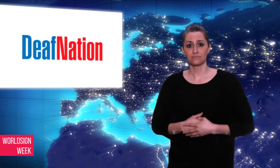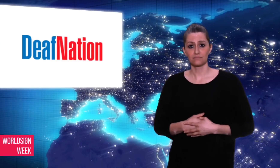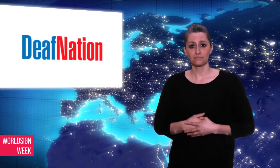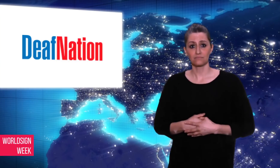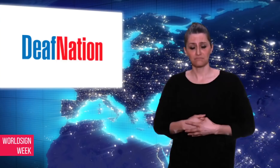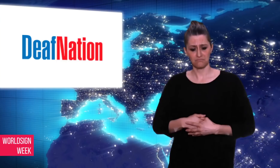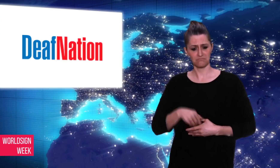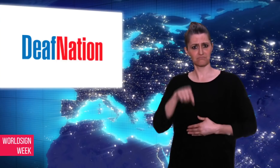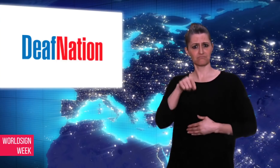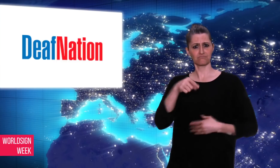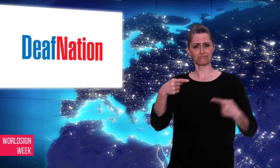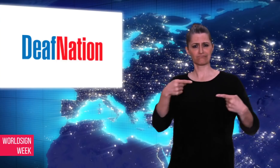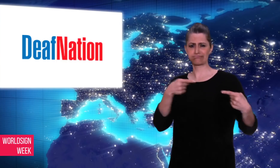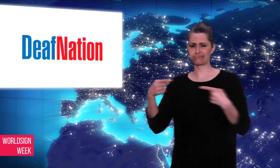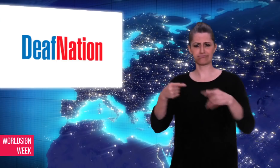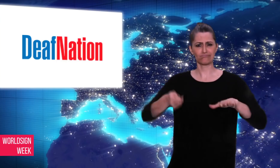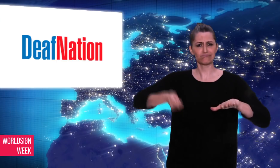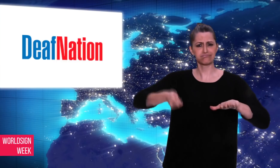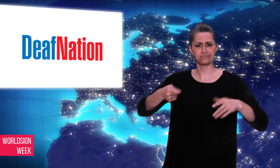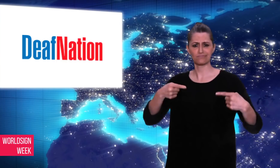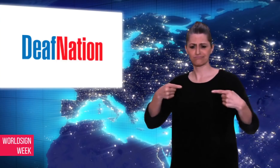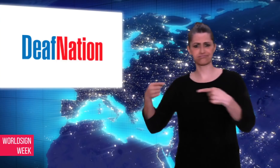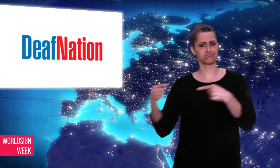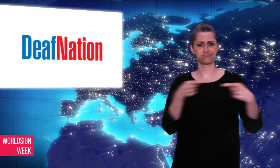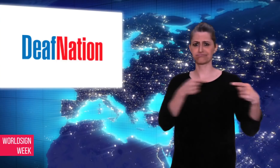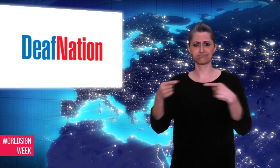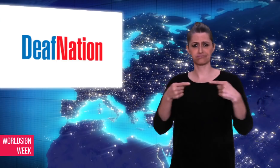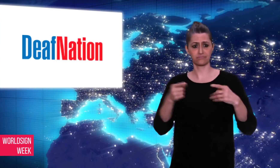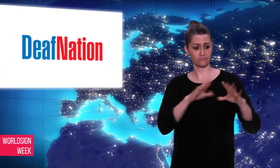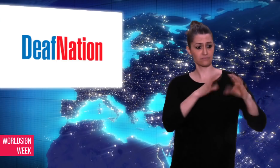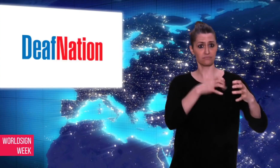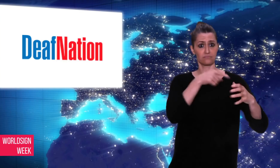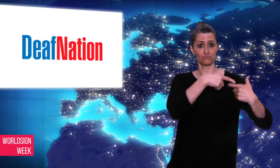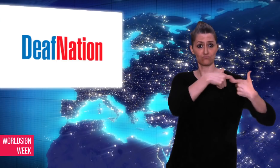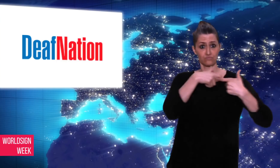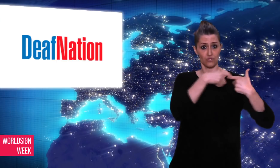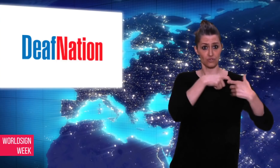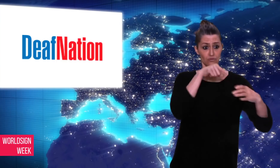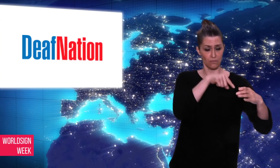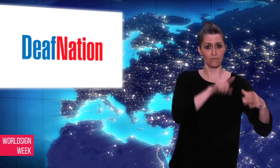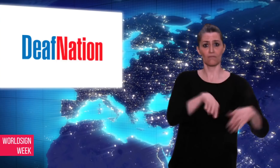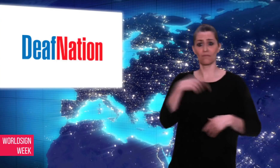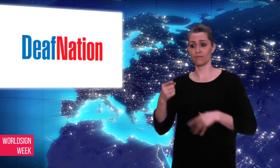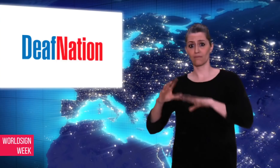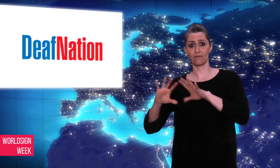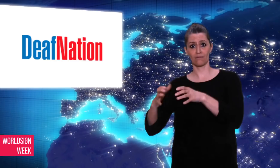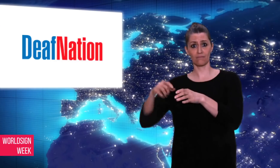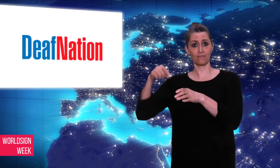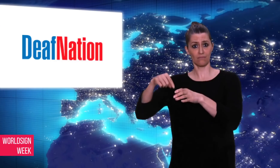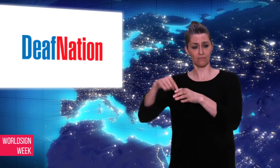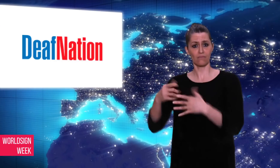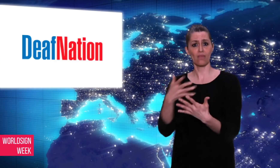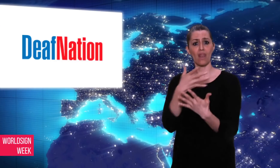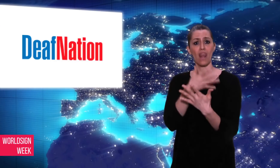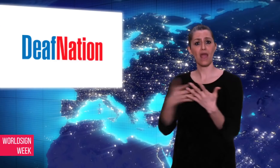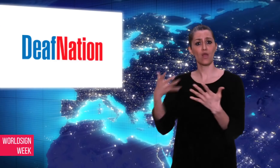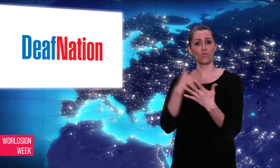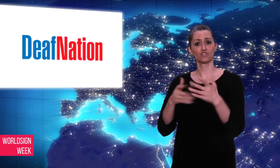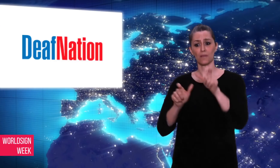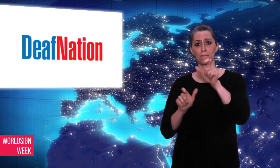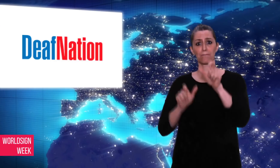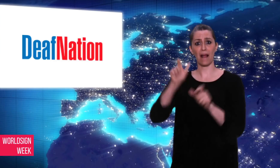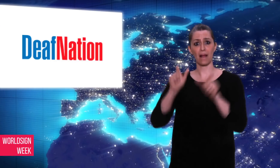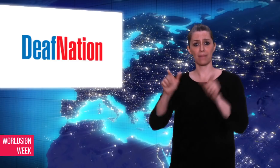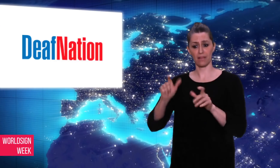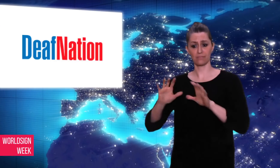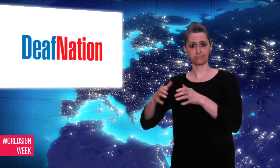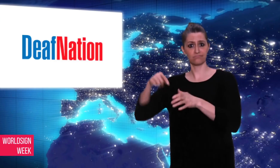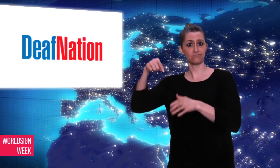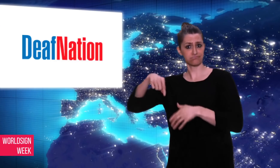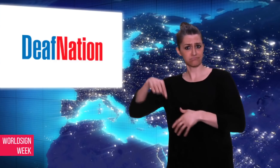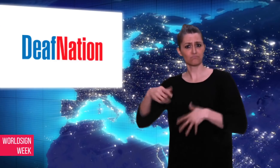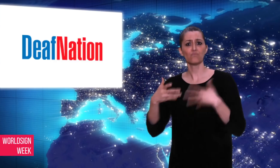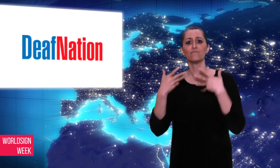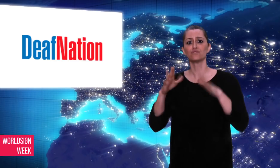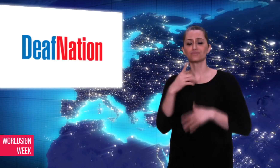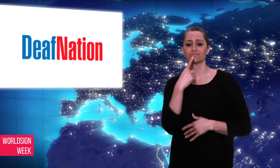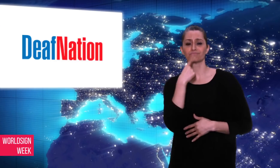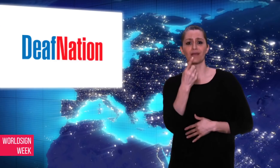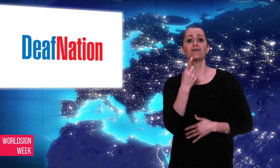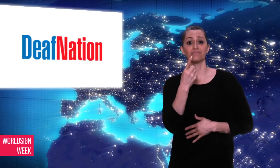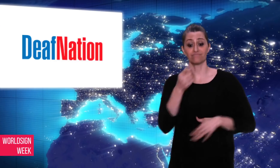Language People, the other party involved in the dispute has